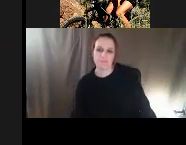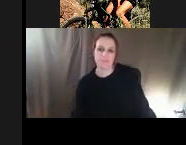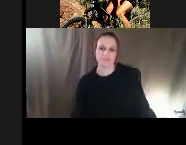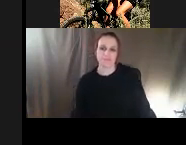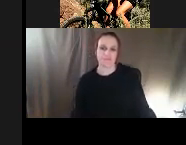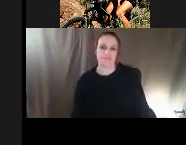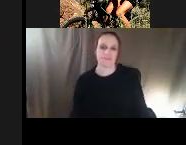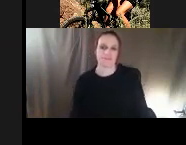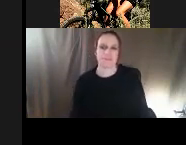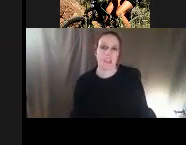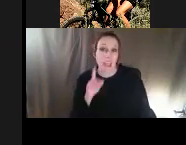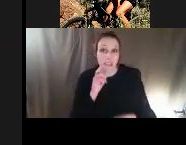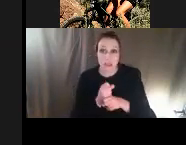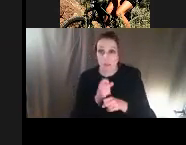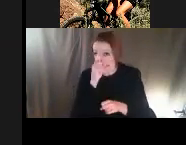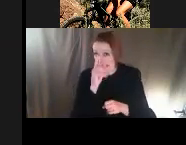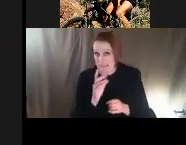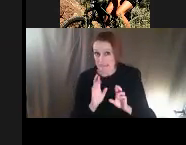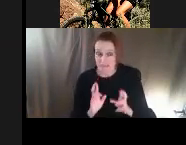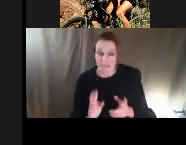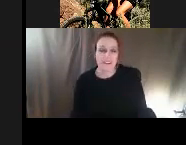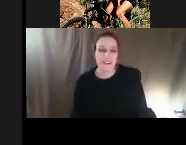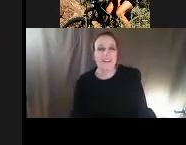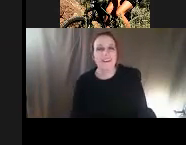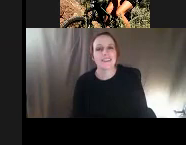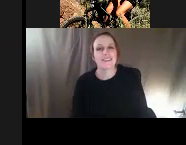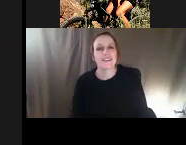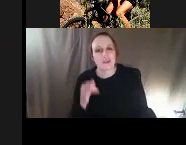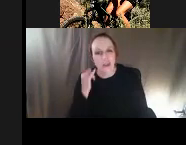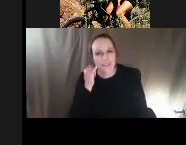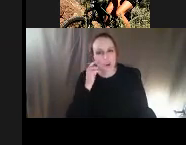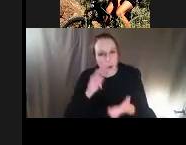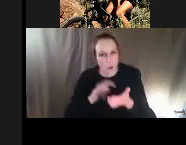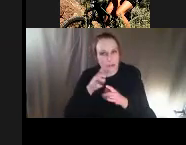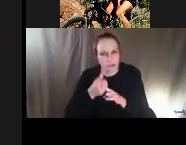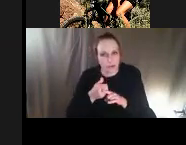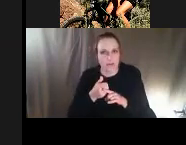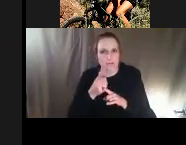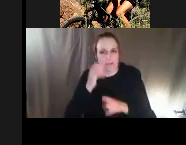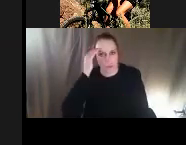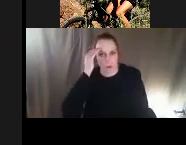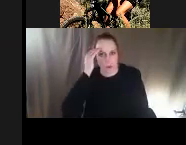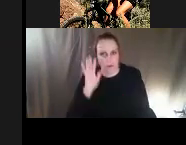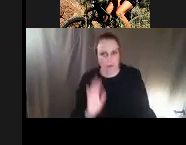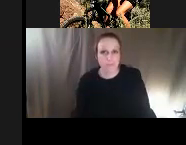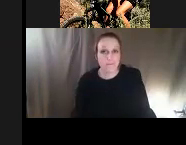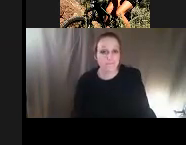I think that makes sense, yeah. So, if you just sense that you just make sure that you stay more consciously aware.